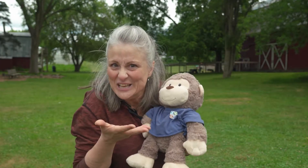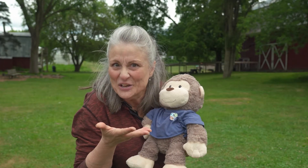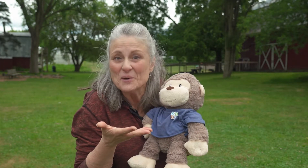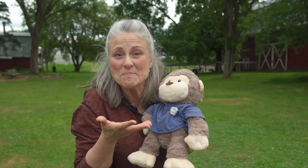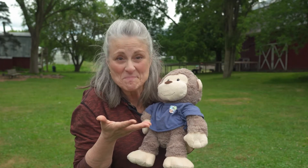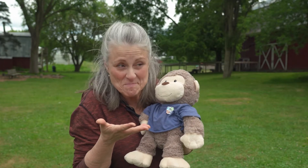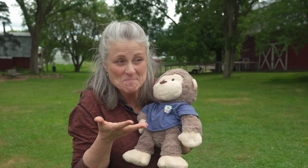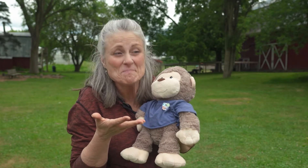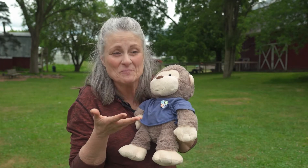He is here.